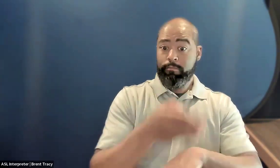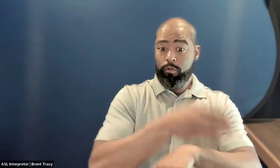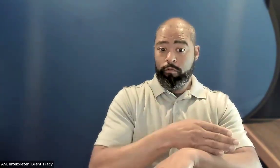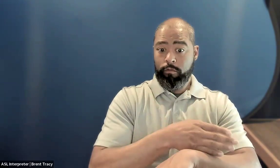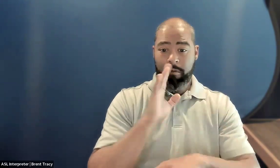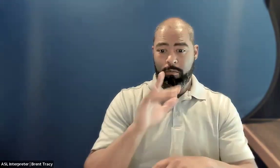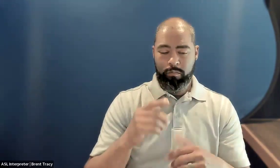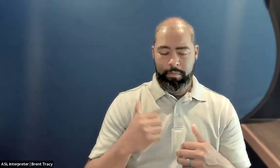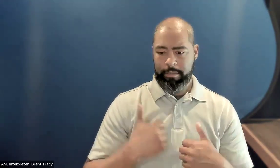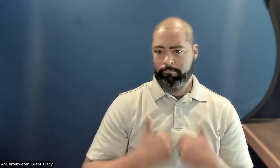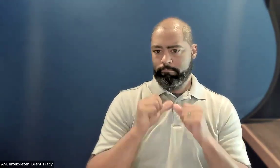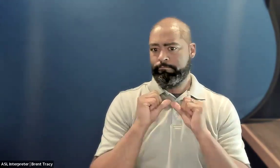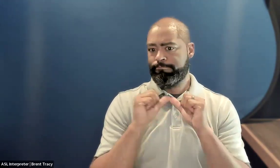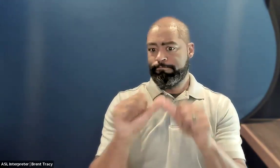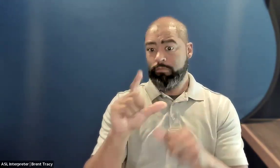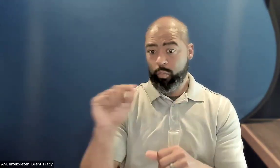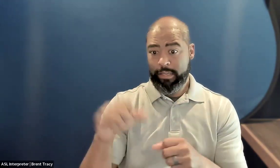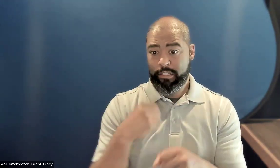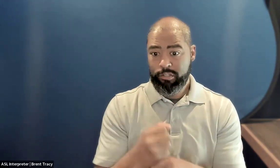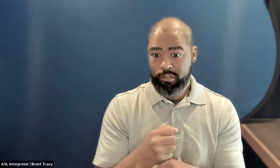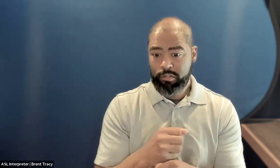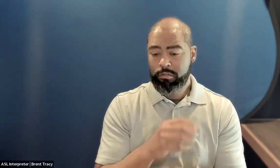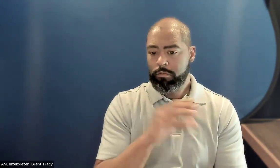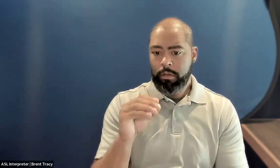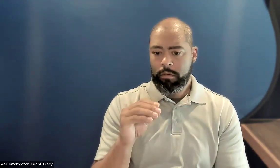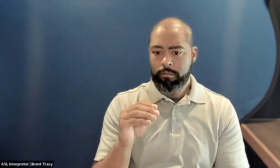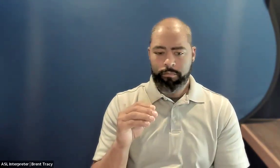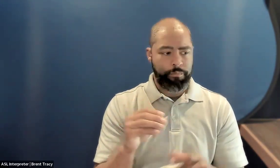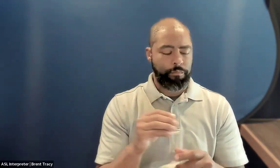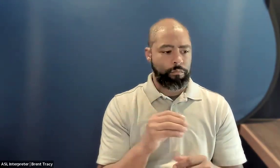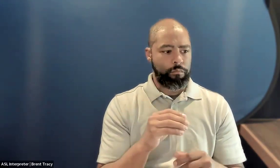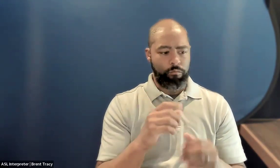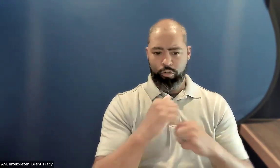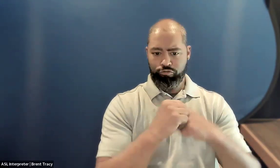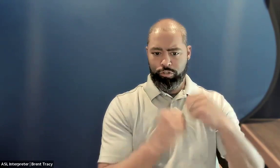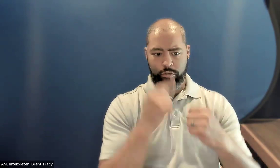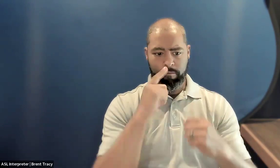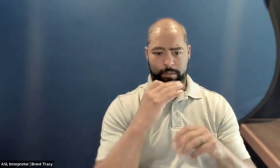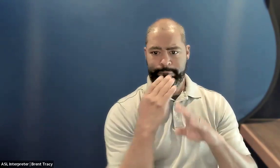or flood control structure with an estimated lifespan of 50 years.